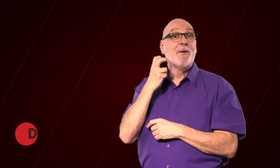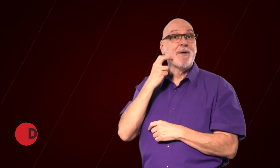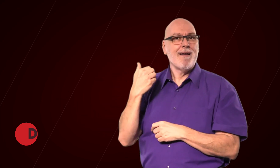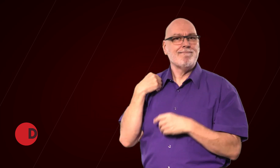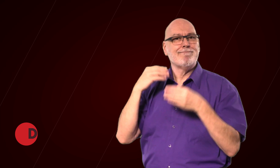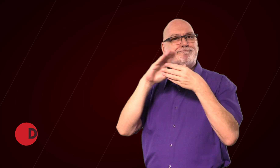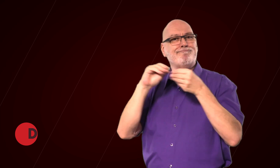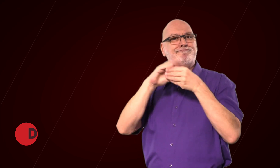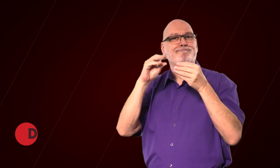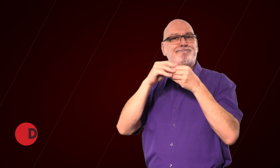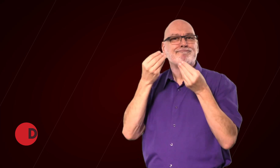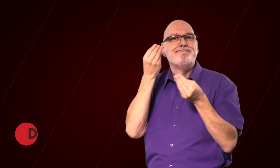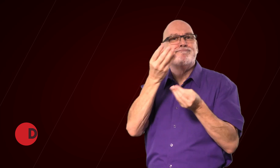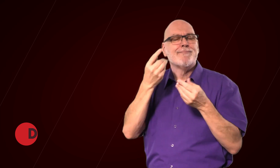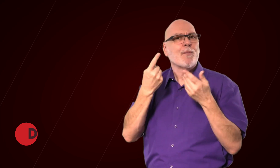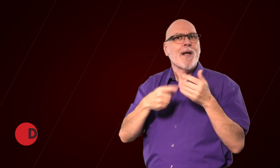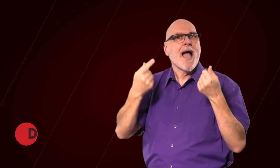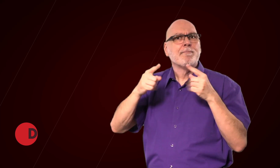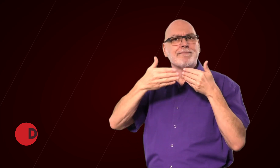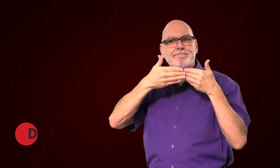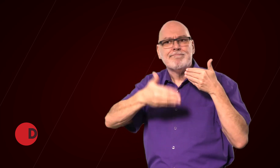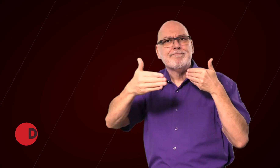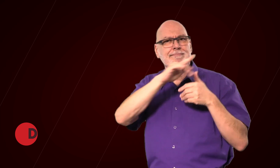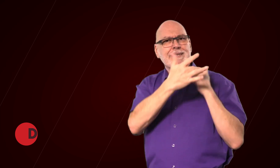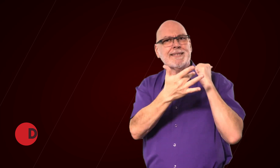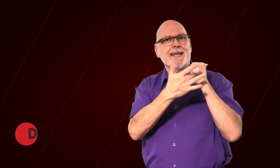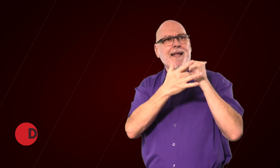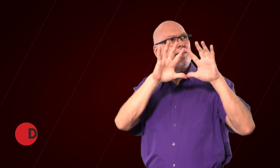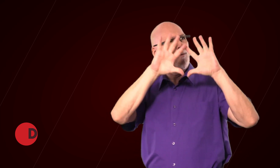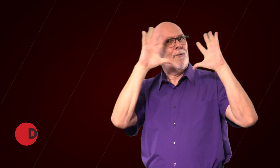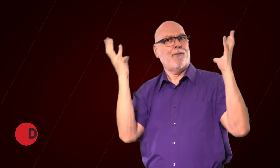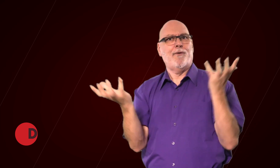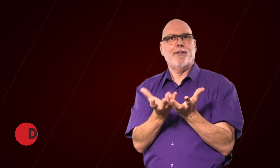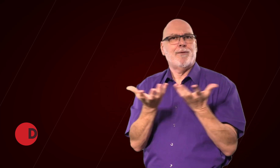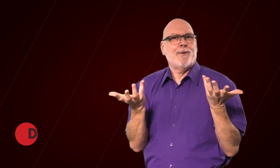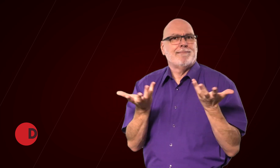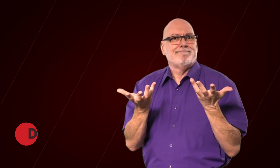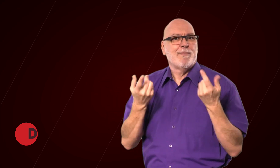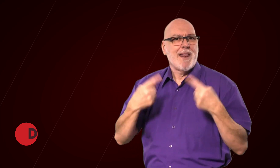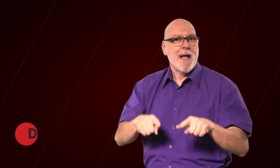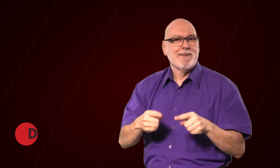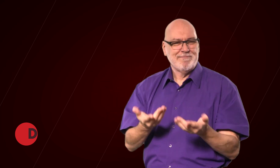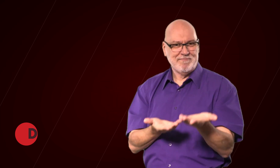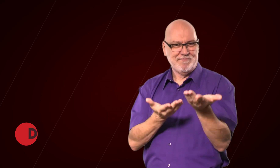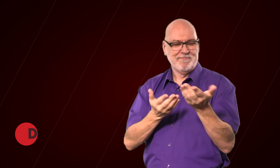Nicole will share what's happening in the tech world.